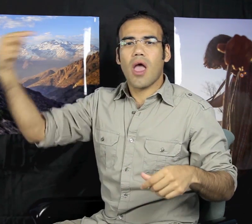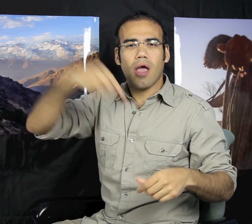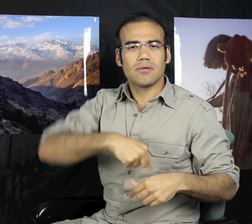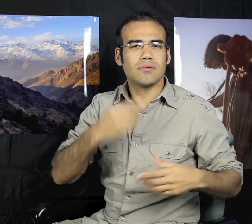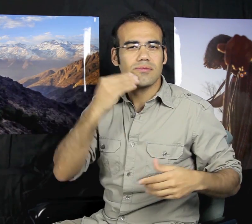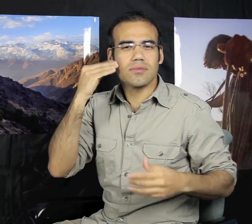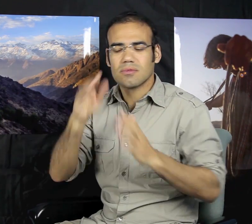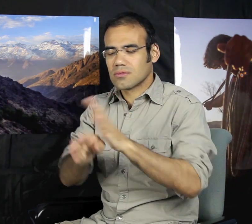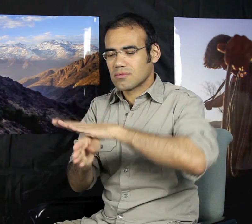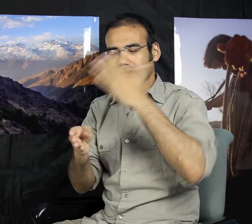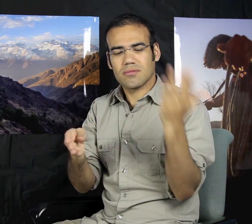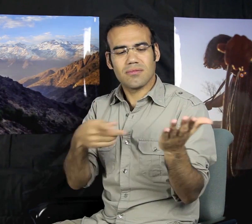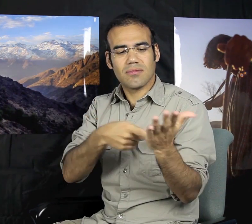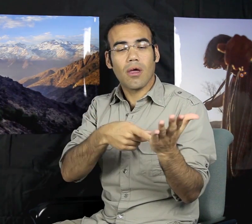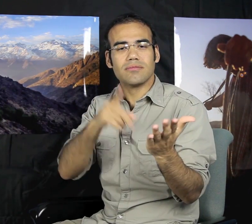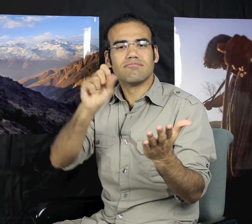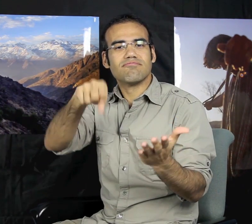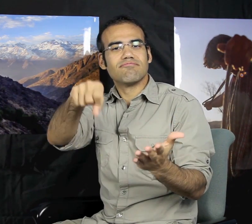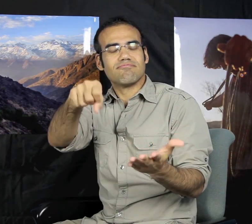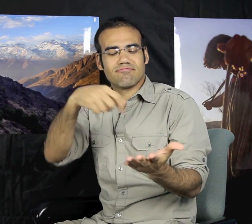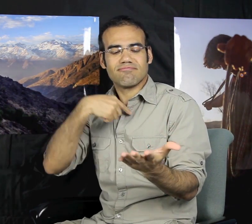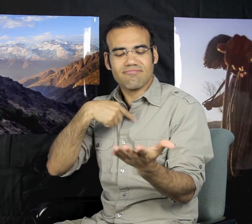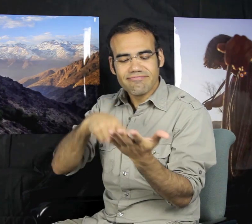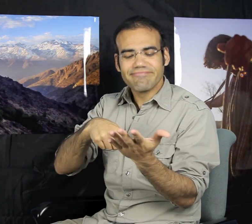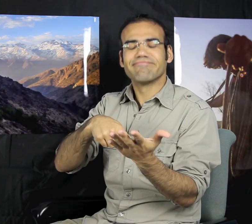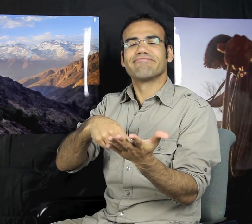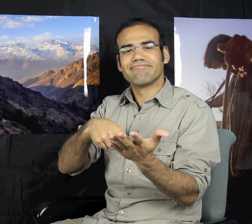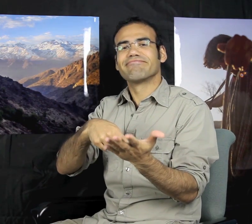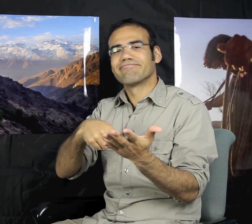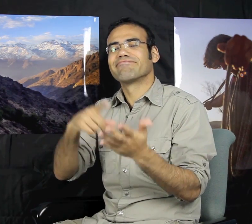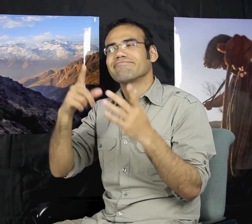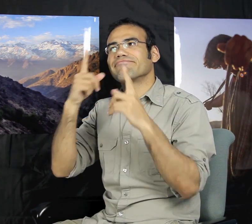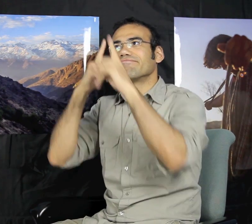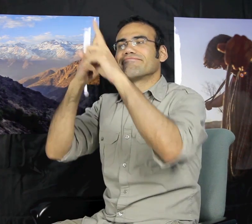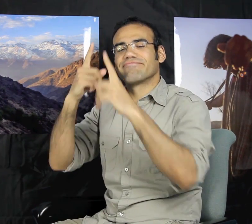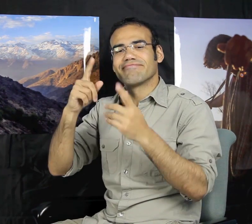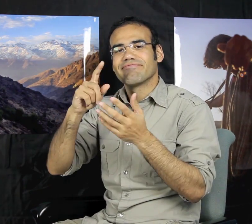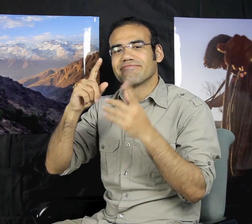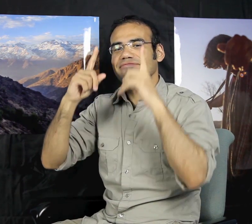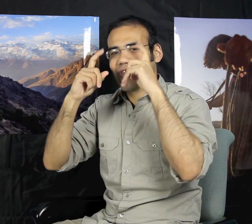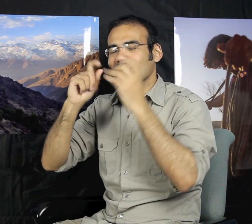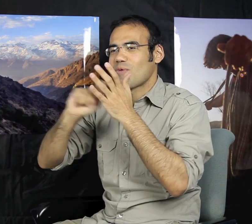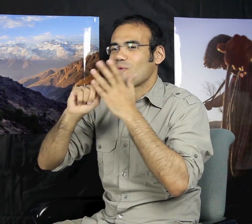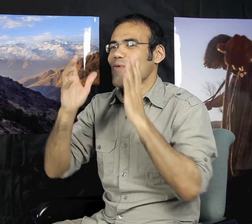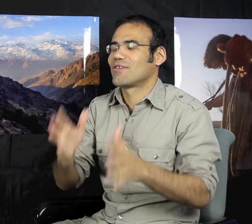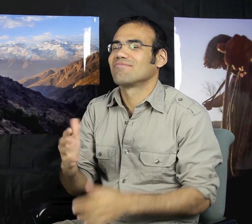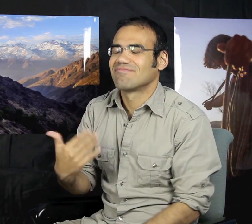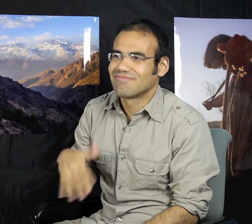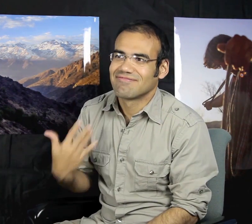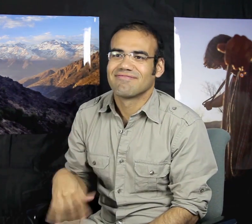When I came back home and opened my note that I forgot about, I realized that all this time, my true goal was to actually be a photojournalism.